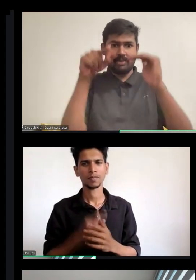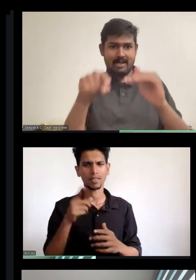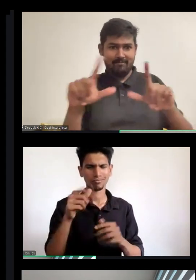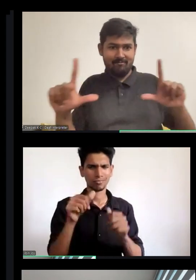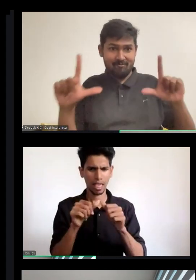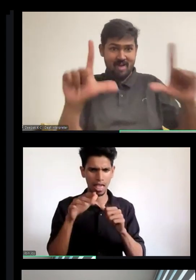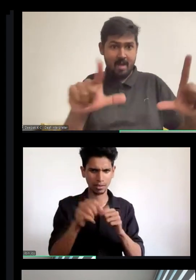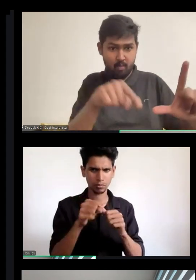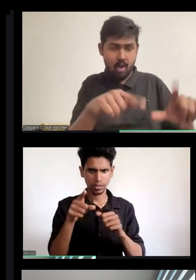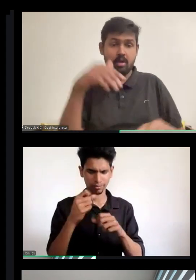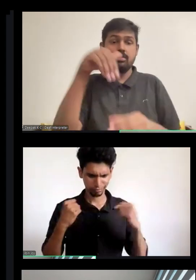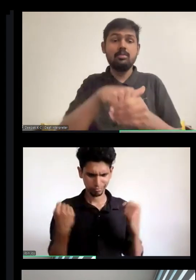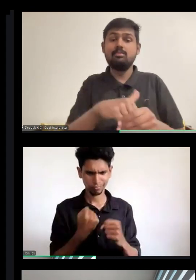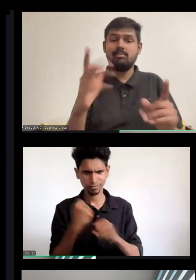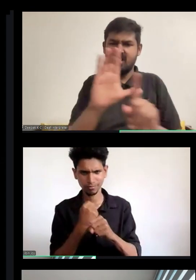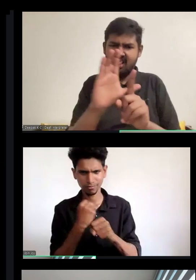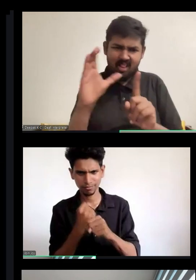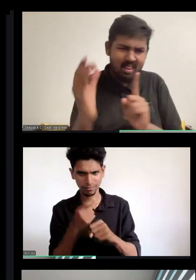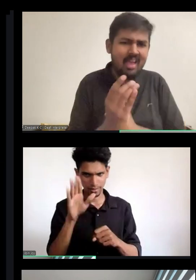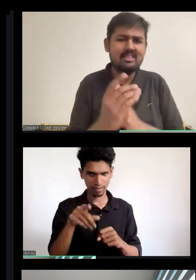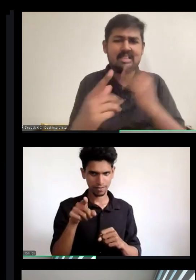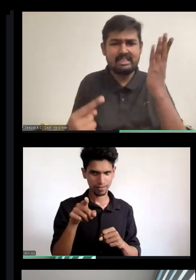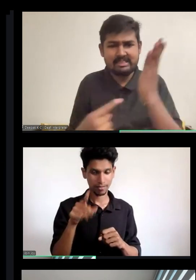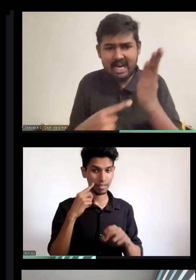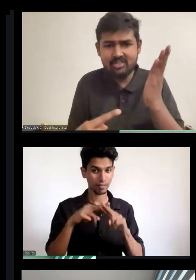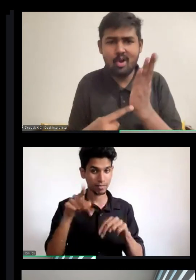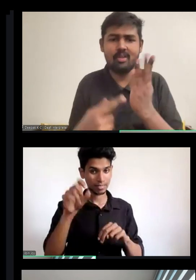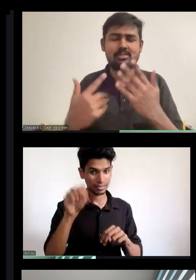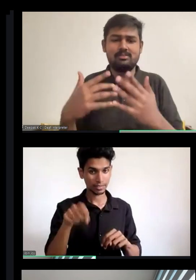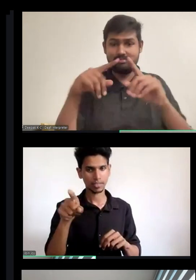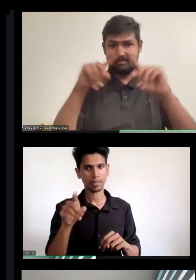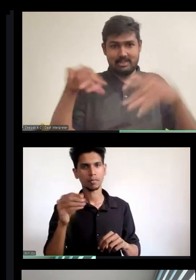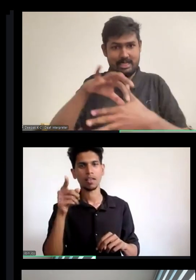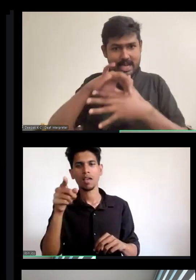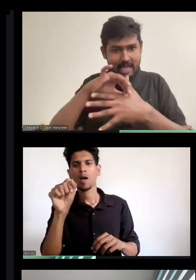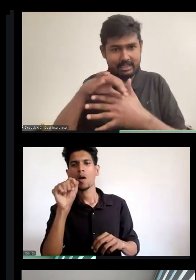If you are one, then try to map where accessibility reports in your organization.